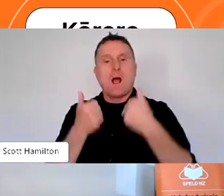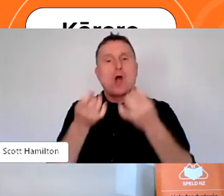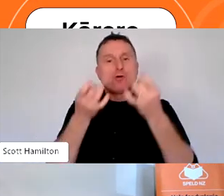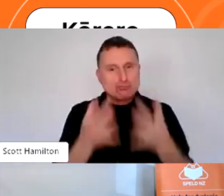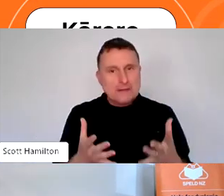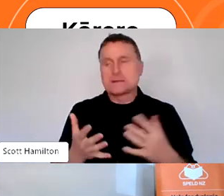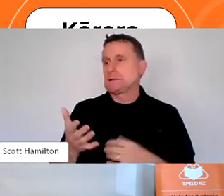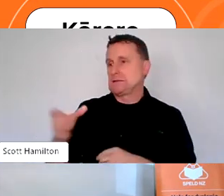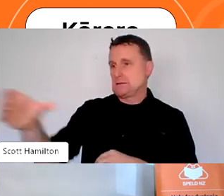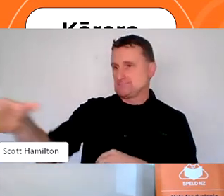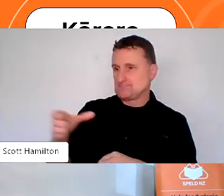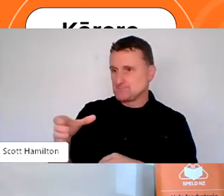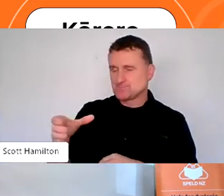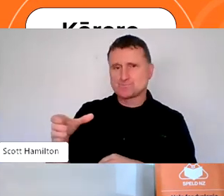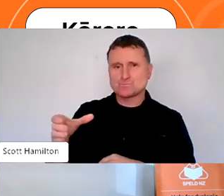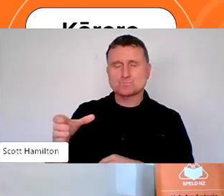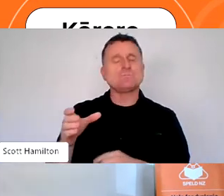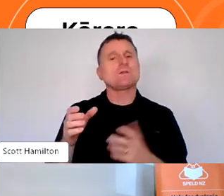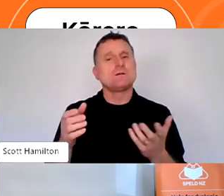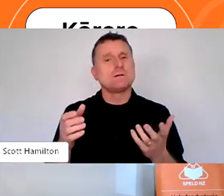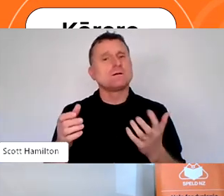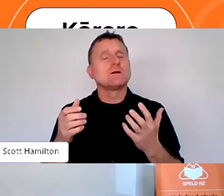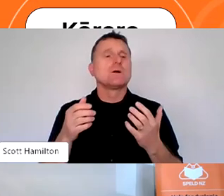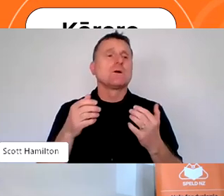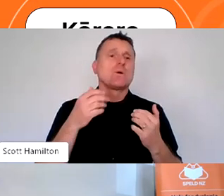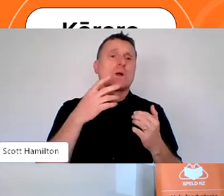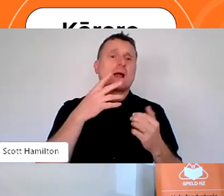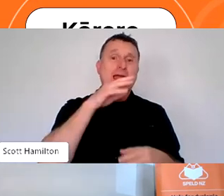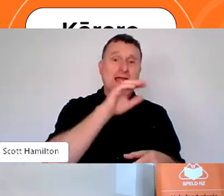as sort of an afterthought, we need to expect and plan for diversity